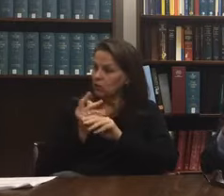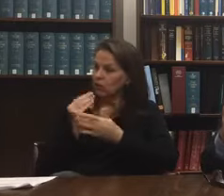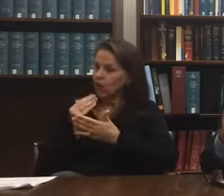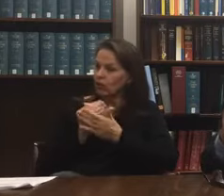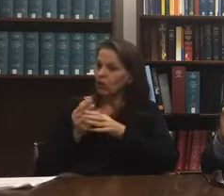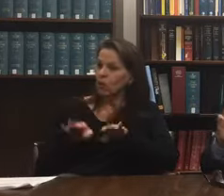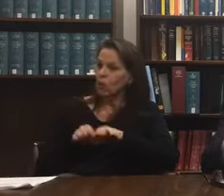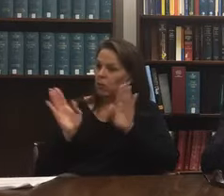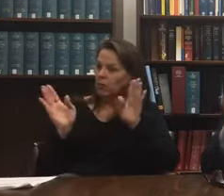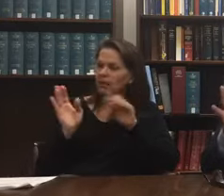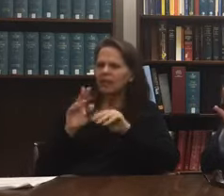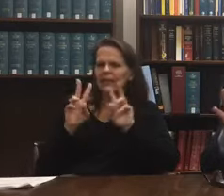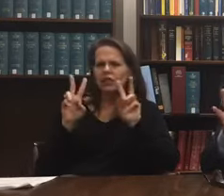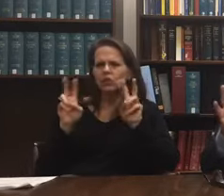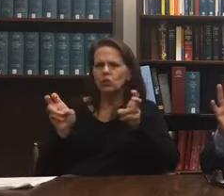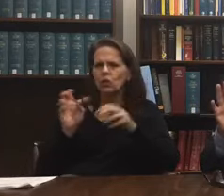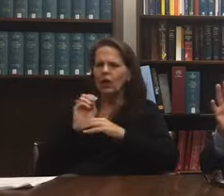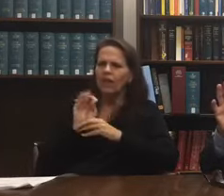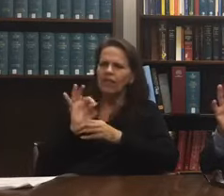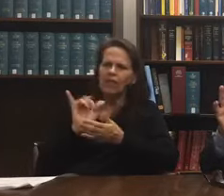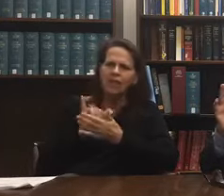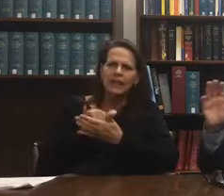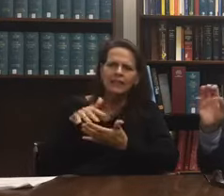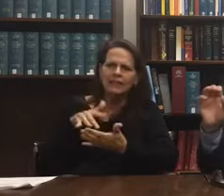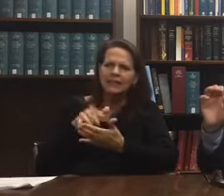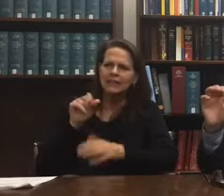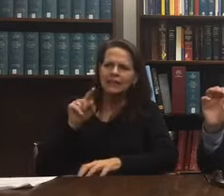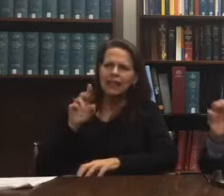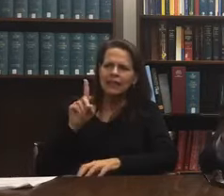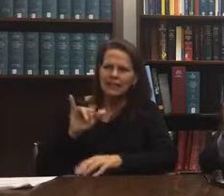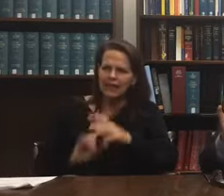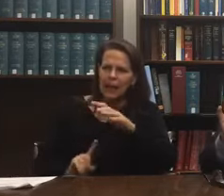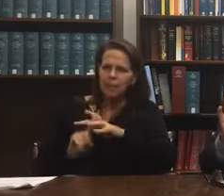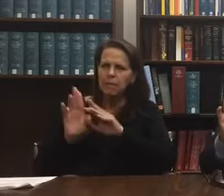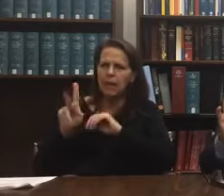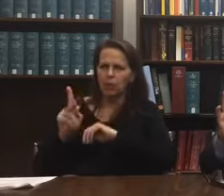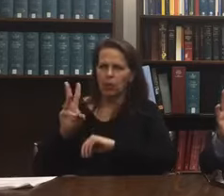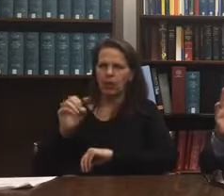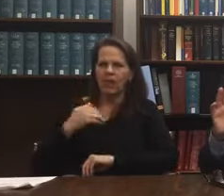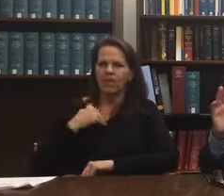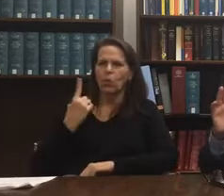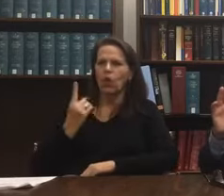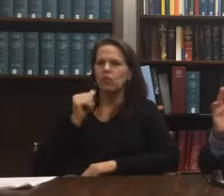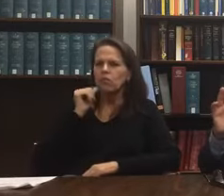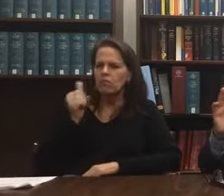know the issue of a swallow study came up we have one tomorrow I'd like to have